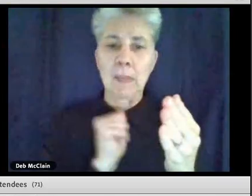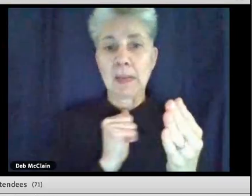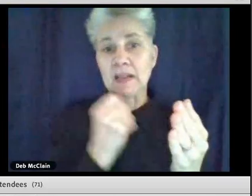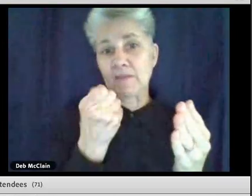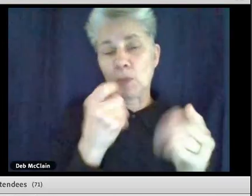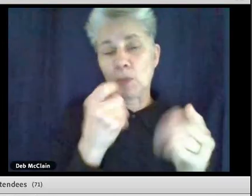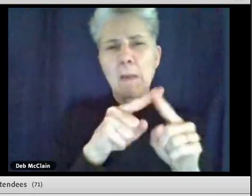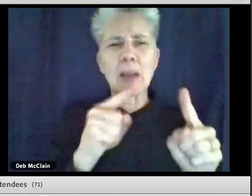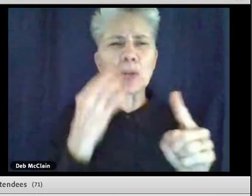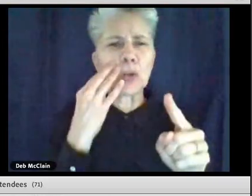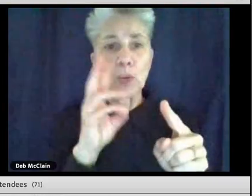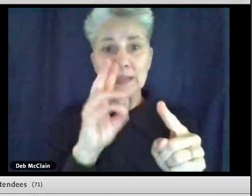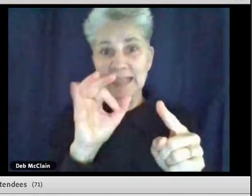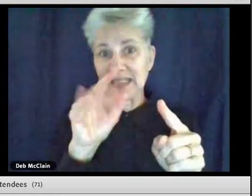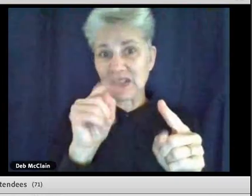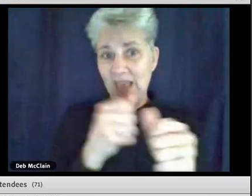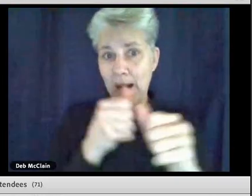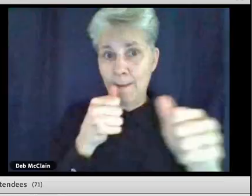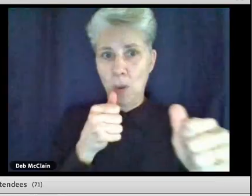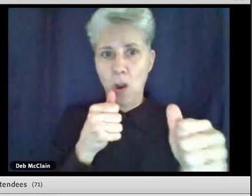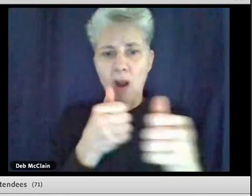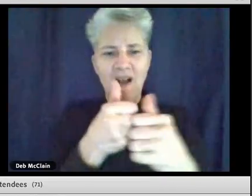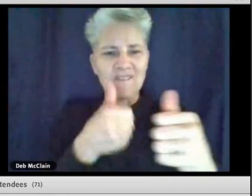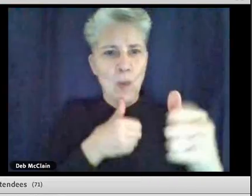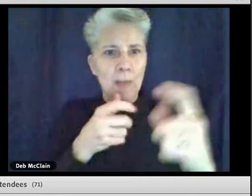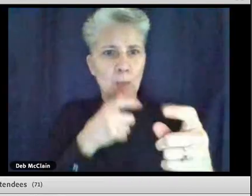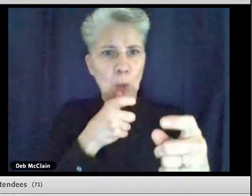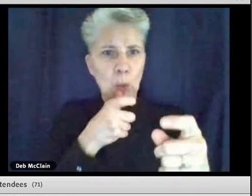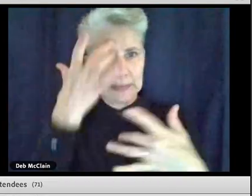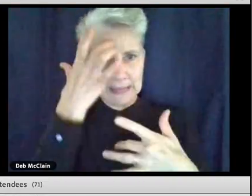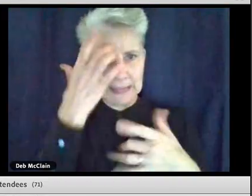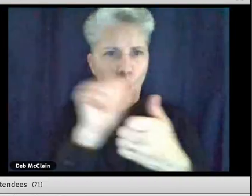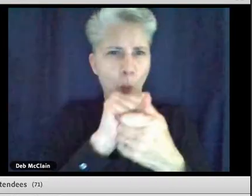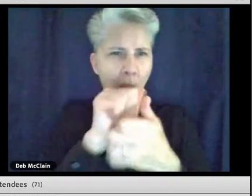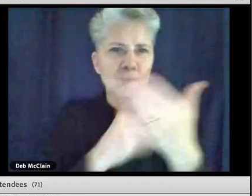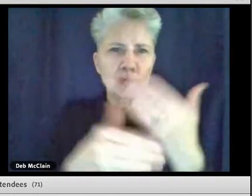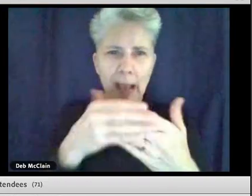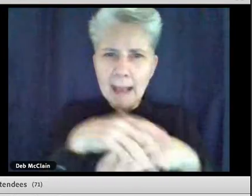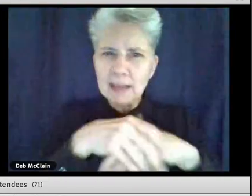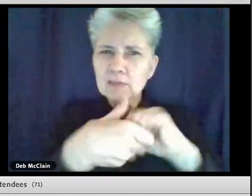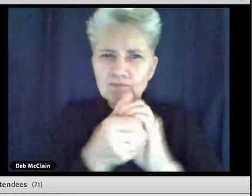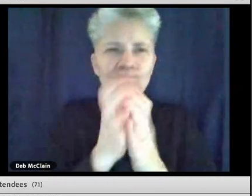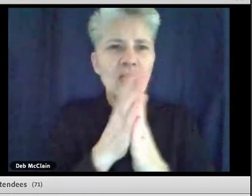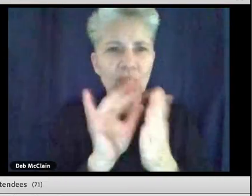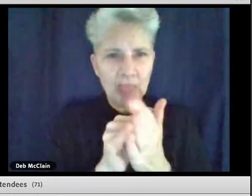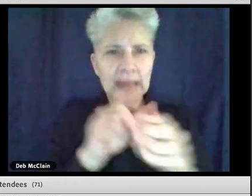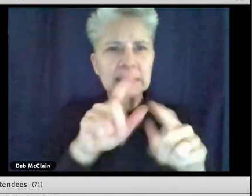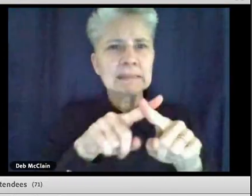But 6 feet apart, stay away from people that are sick. Wash your hands, different things like that. And there's not a vaccine right now,